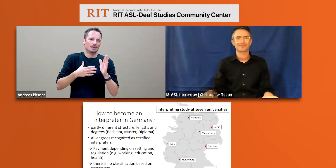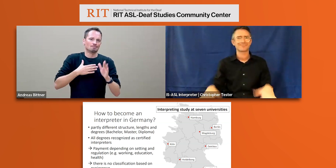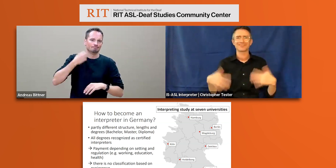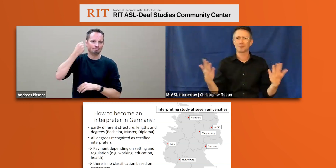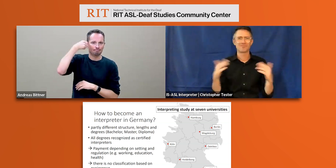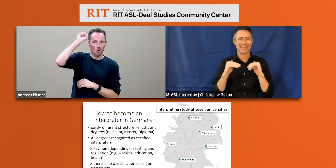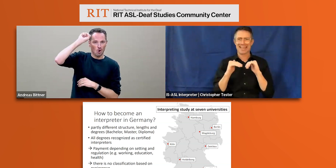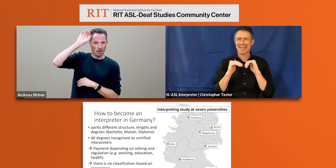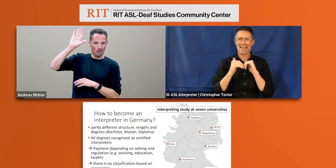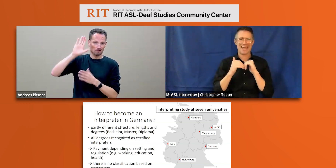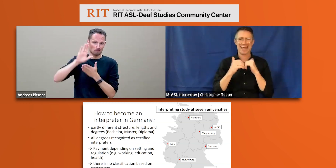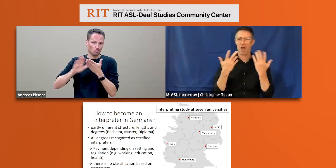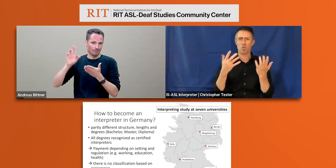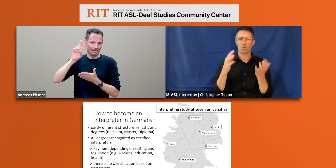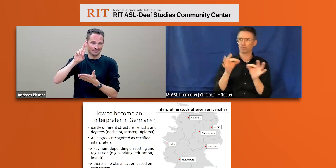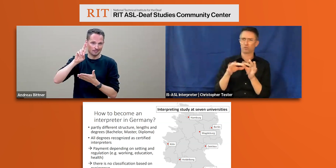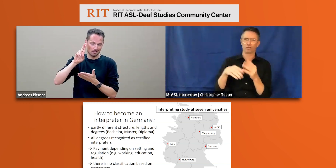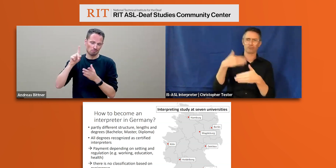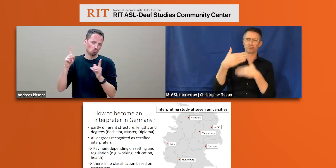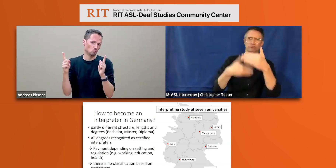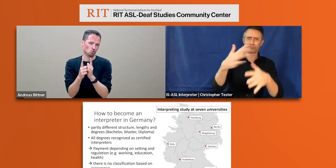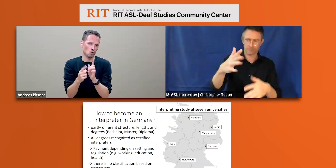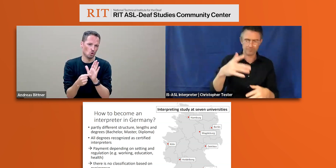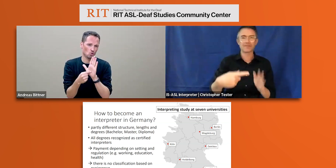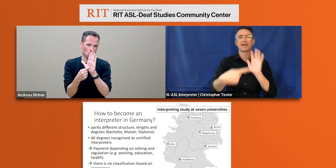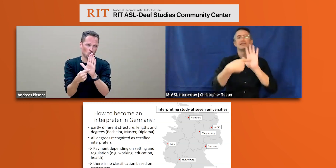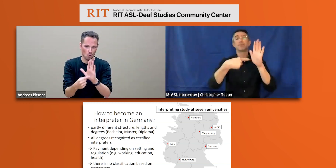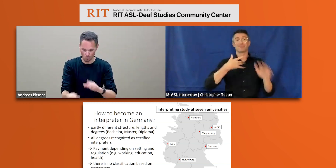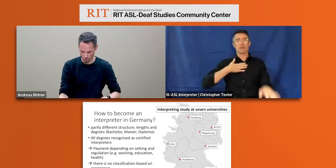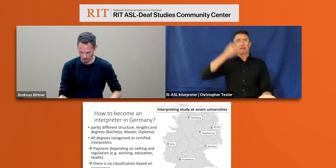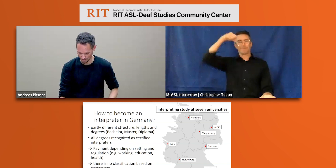And so, it's obviously based on area in Germany.